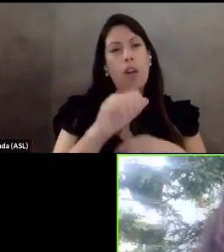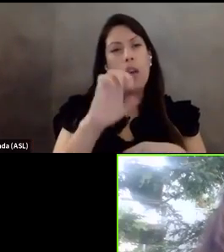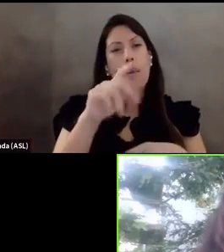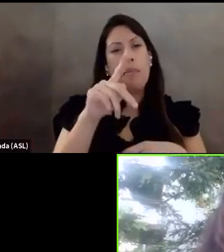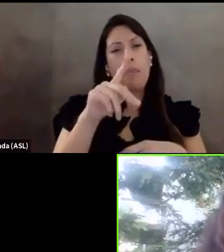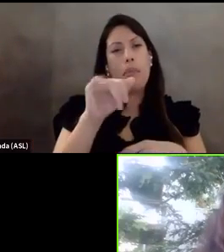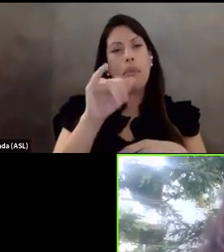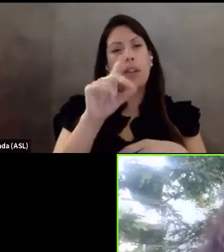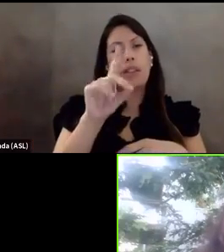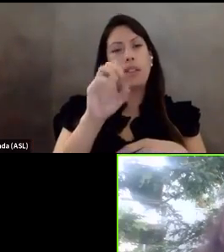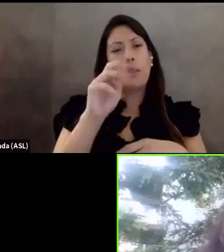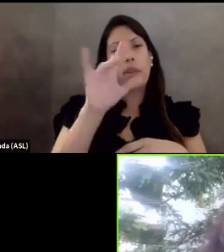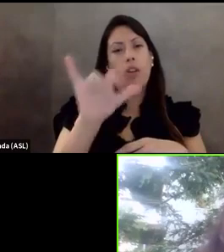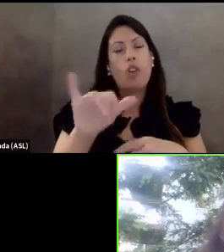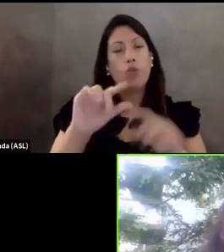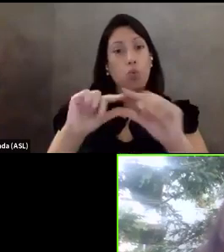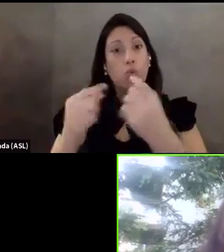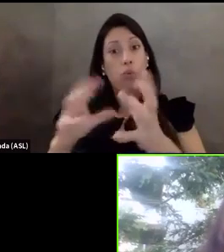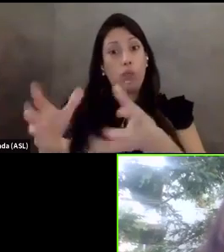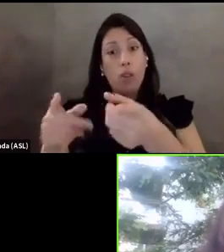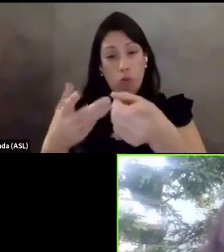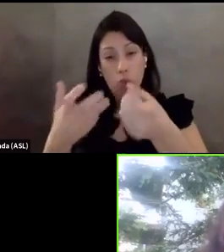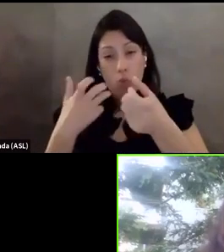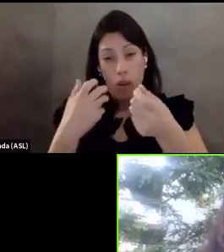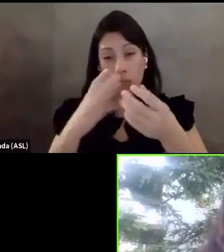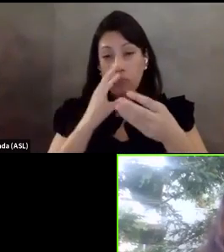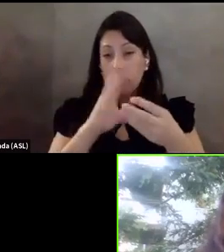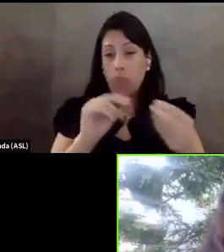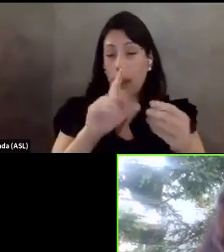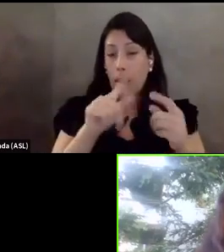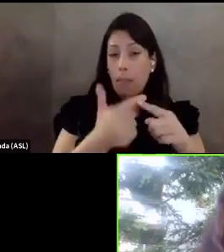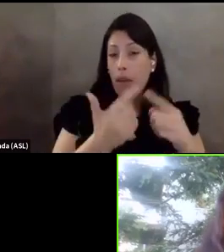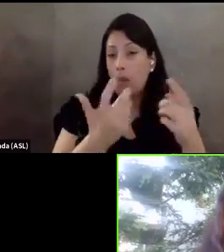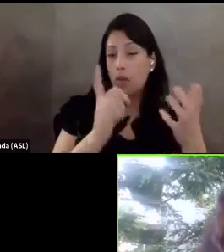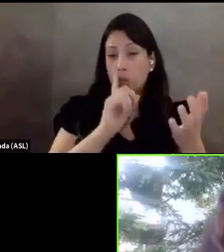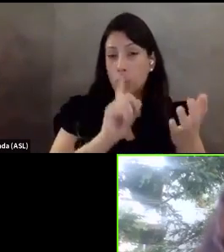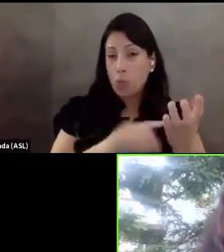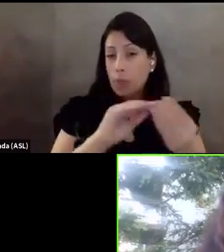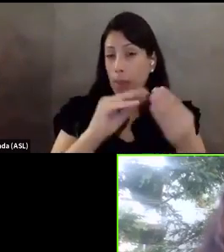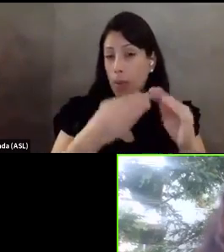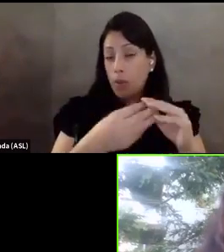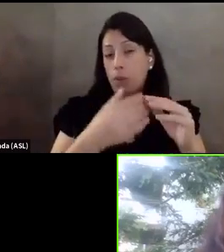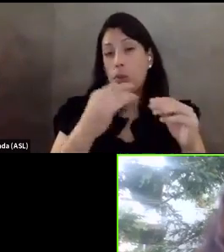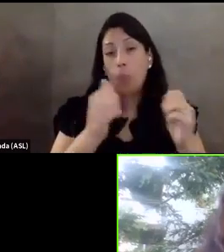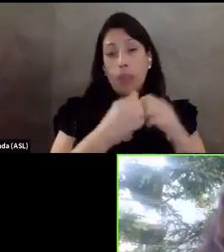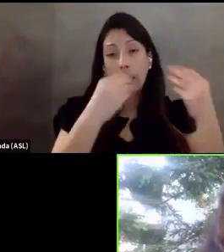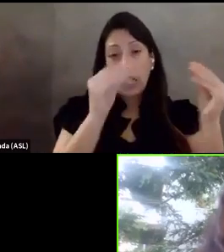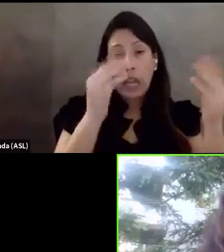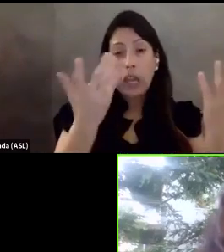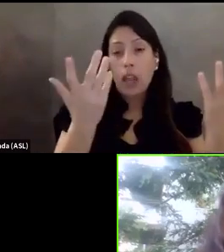to say anything about the sales and services or trends in that area. And if we don't have that data right on